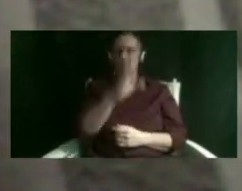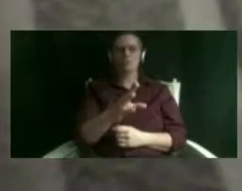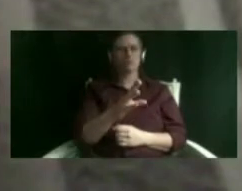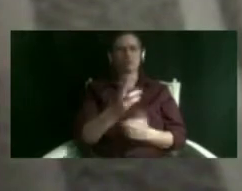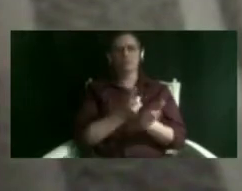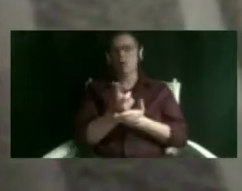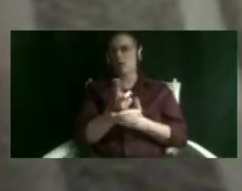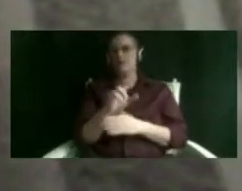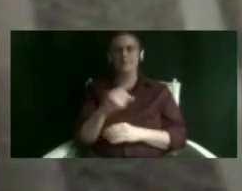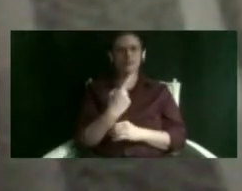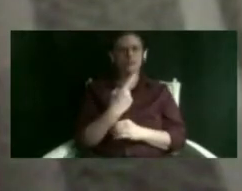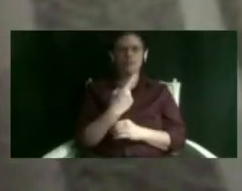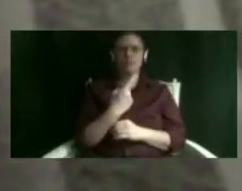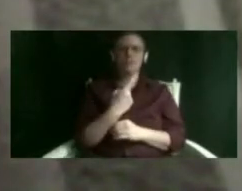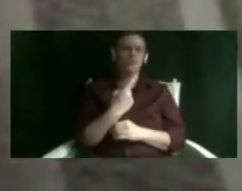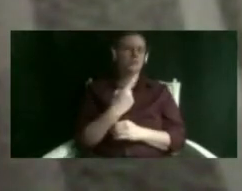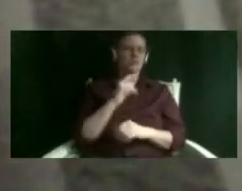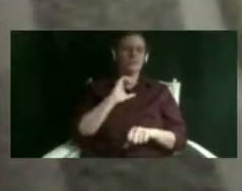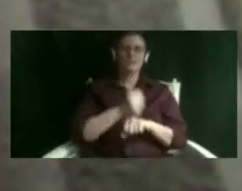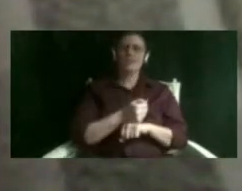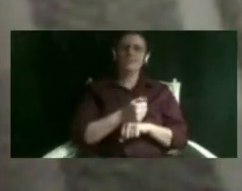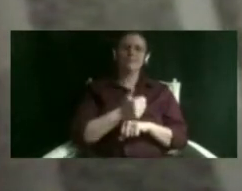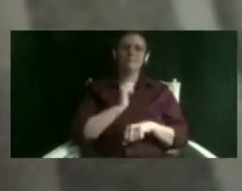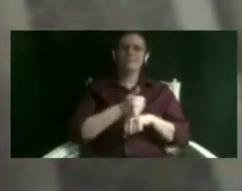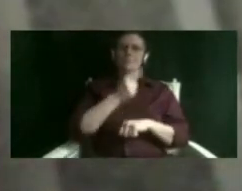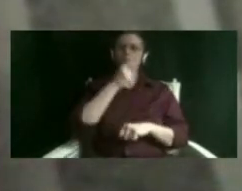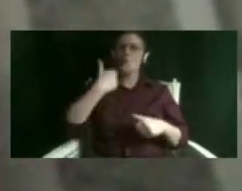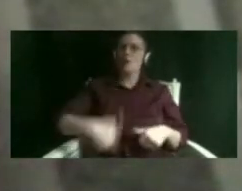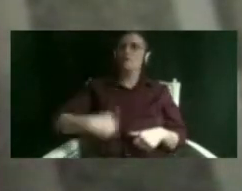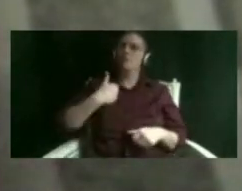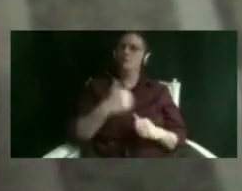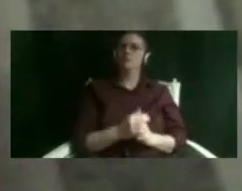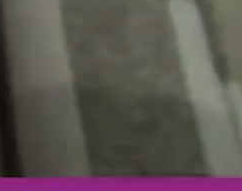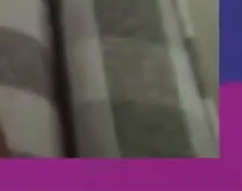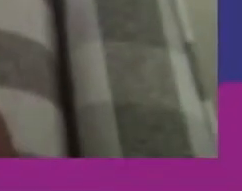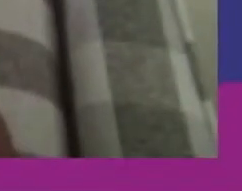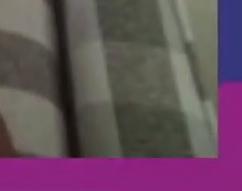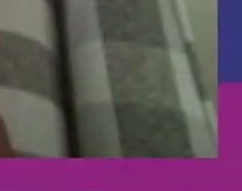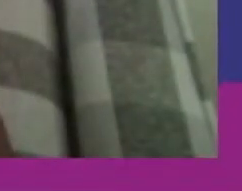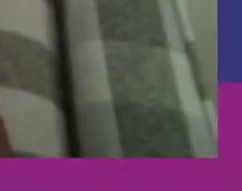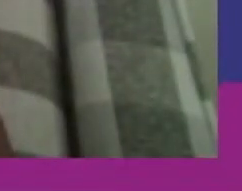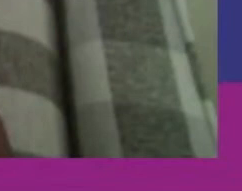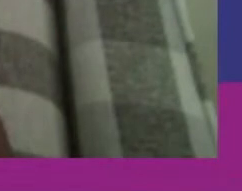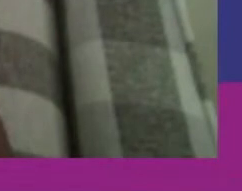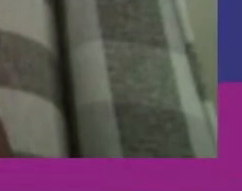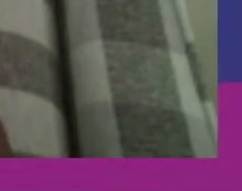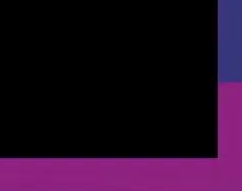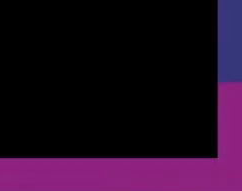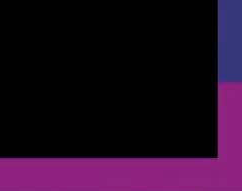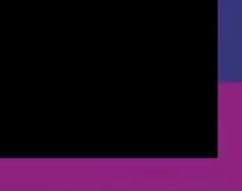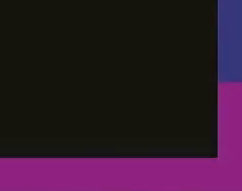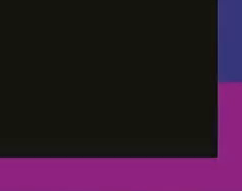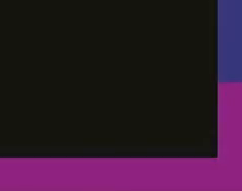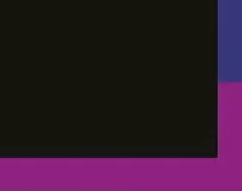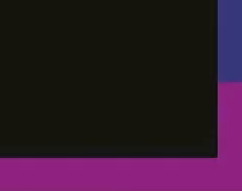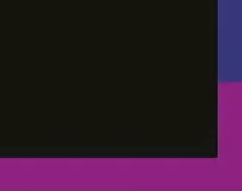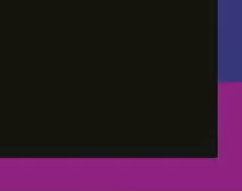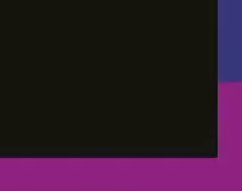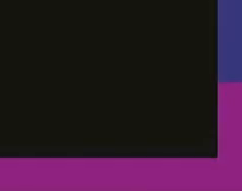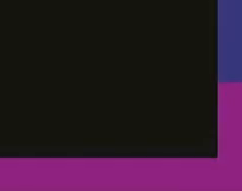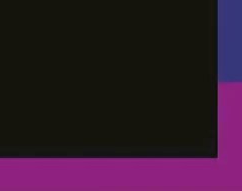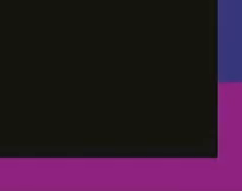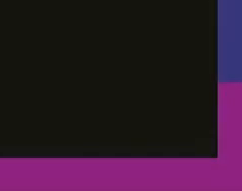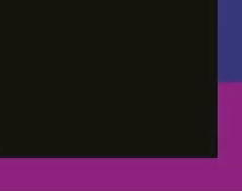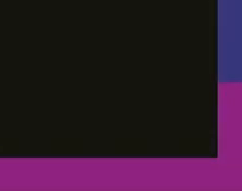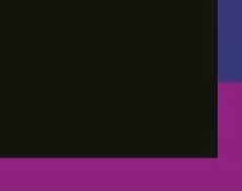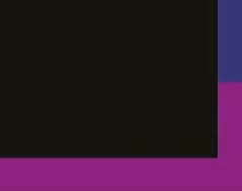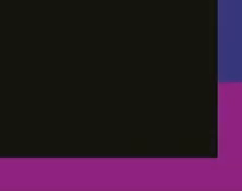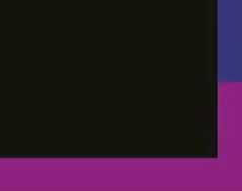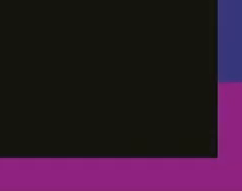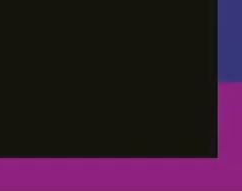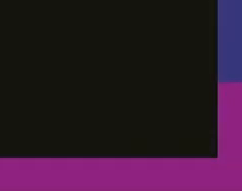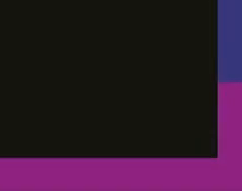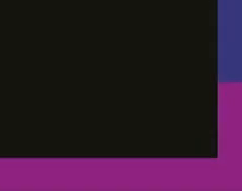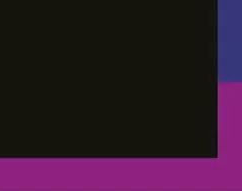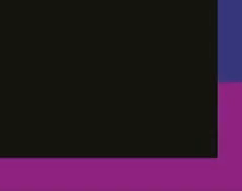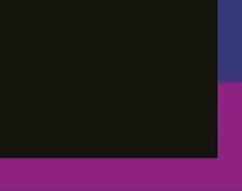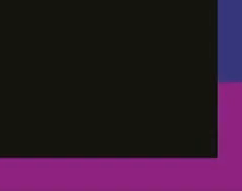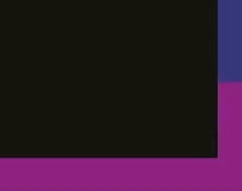and just set my lines where they were and not change them for anyone